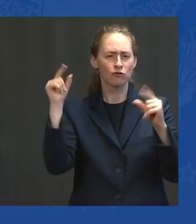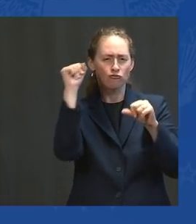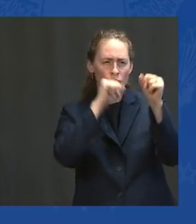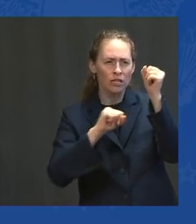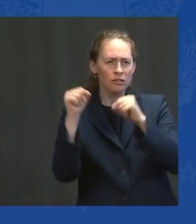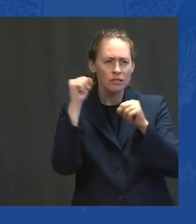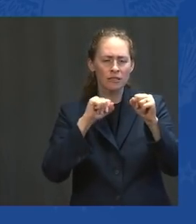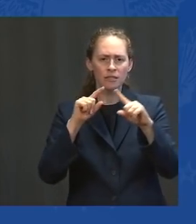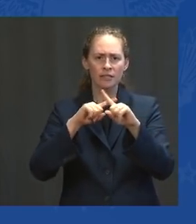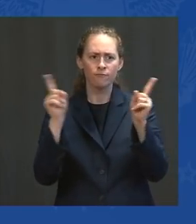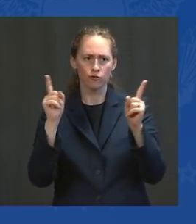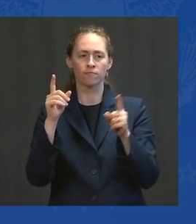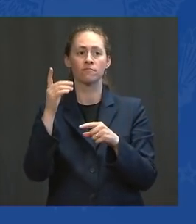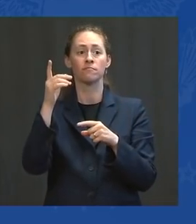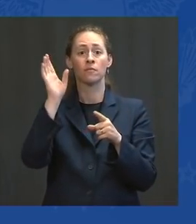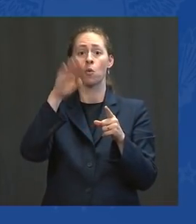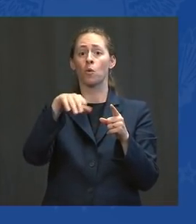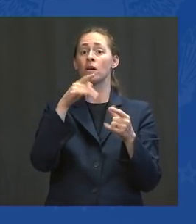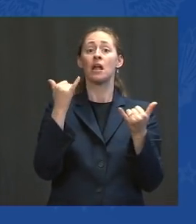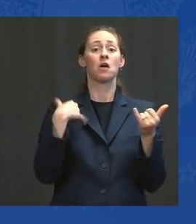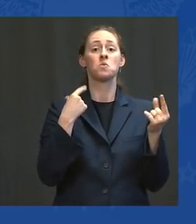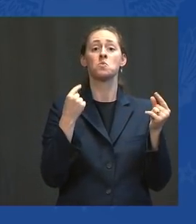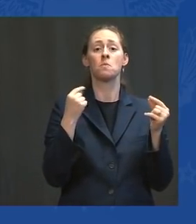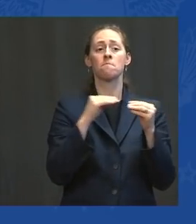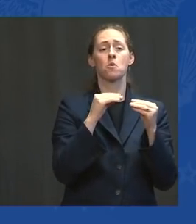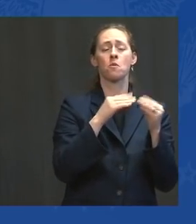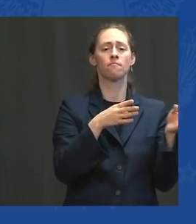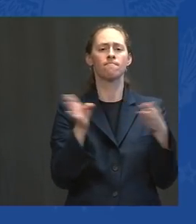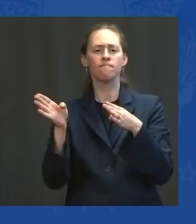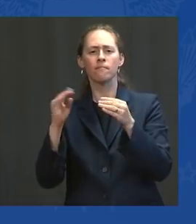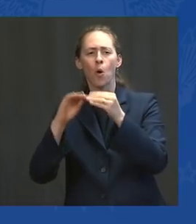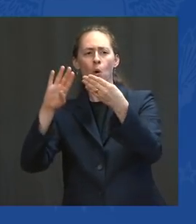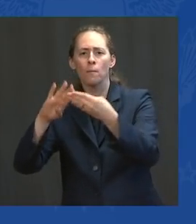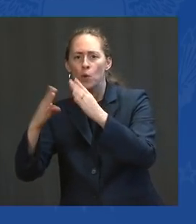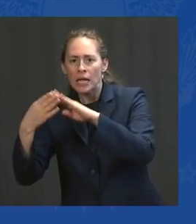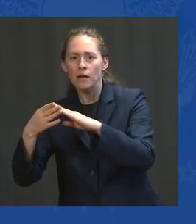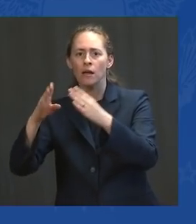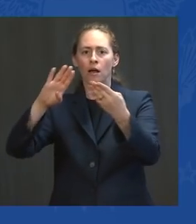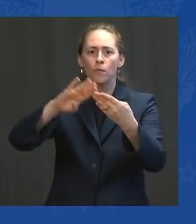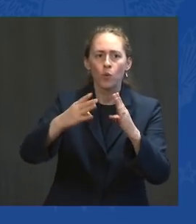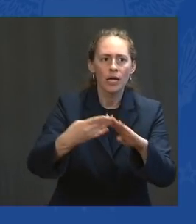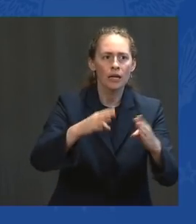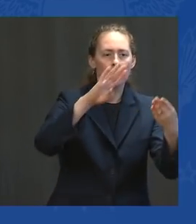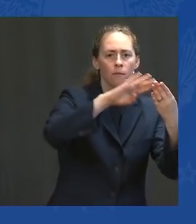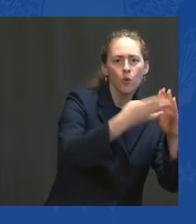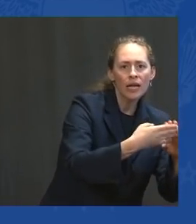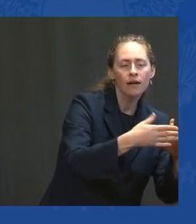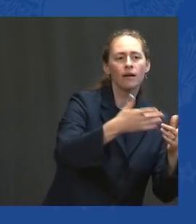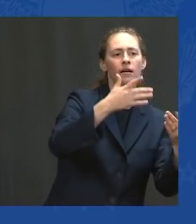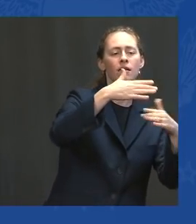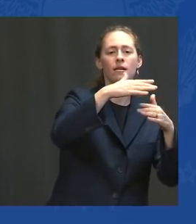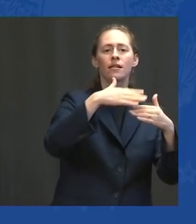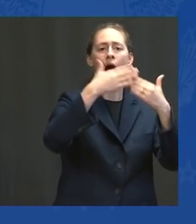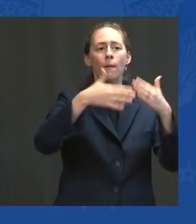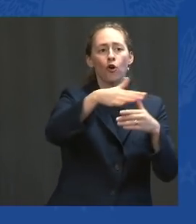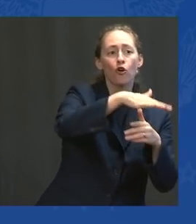Now we need to go to community by community, neighborhood by neighborhood, and oftentimes, door to door -- literally knocking on doors --